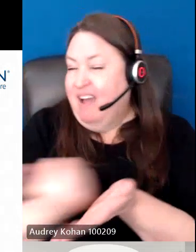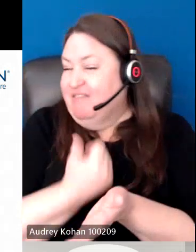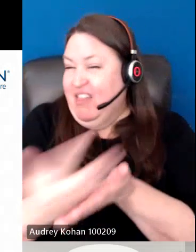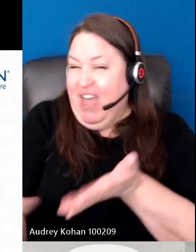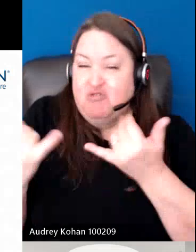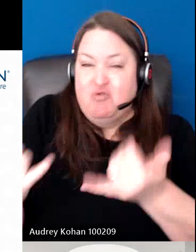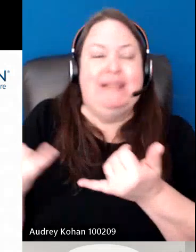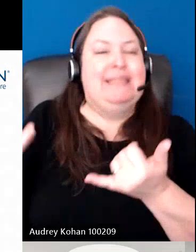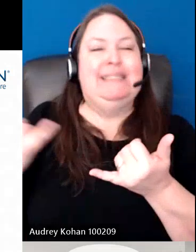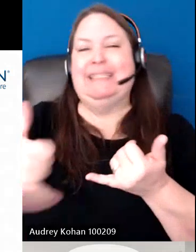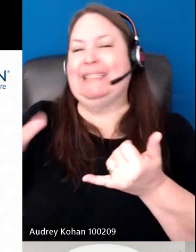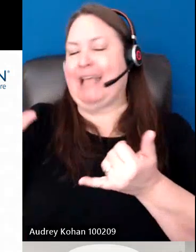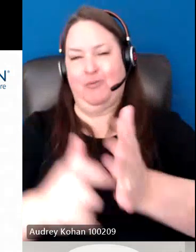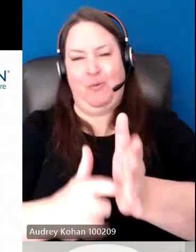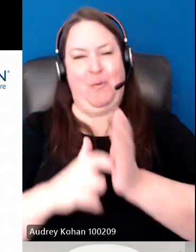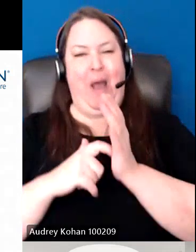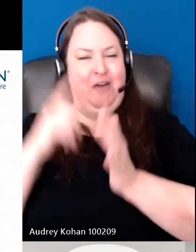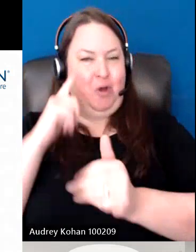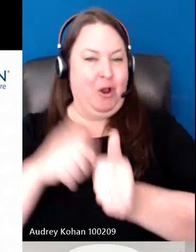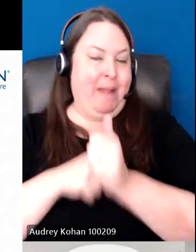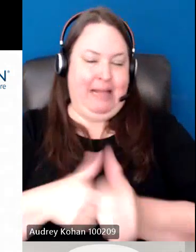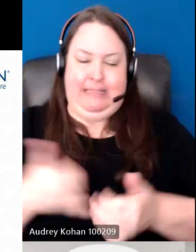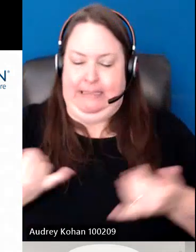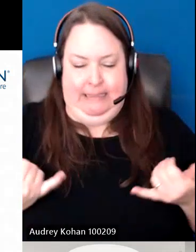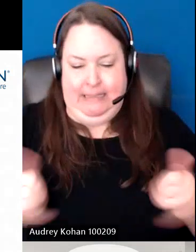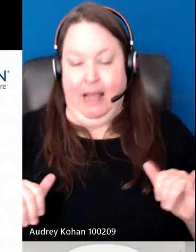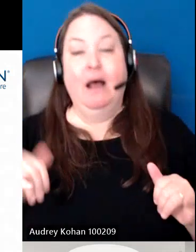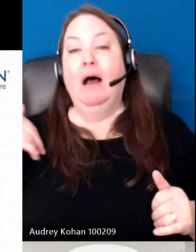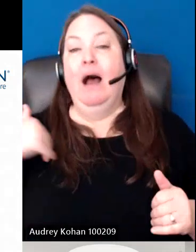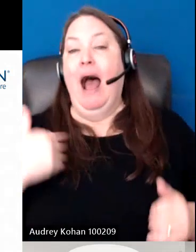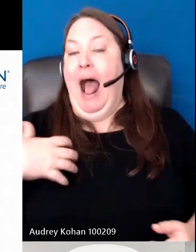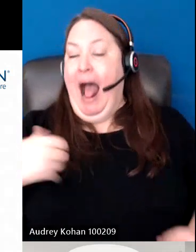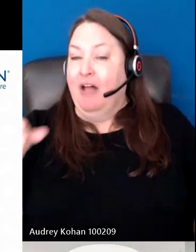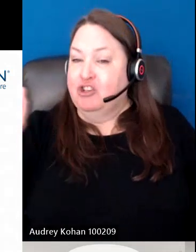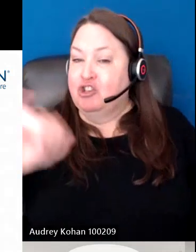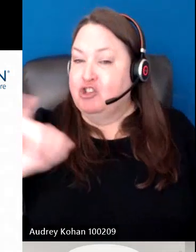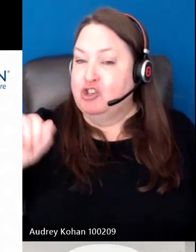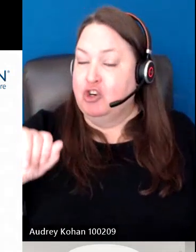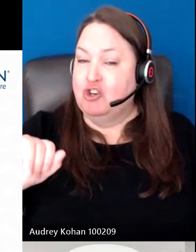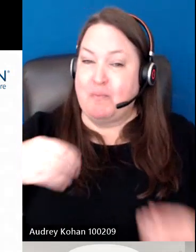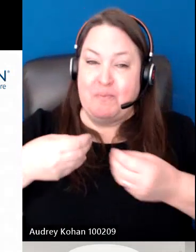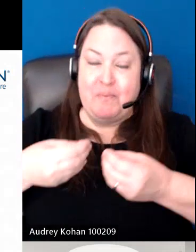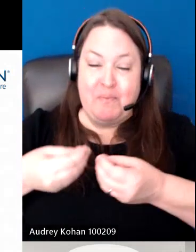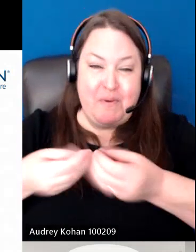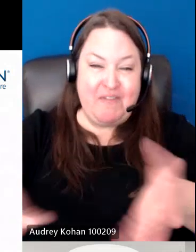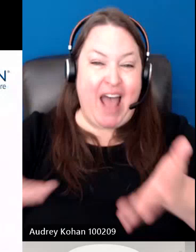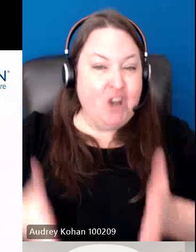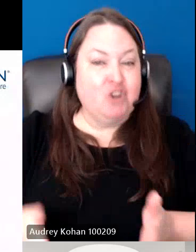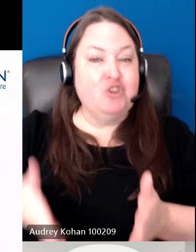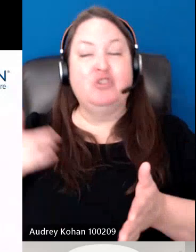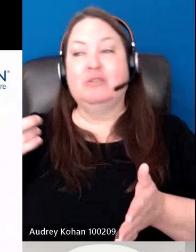is still required for compliance because these Health uh Insurance uh providers um carriers are